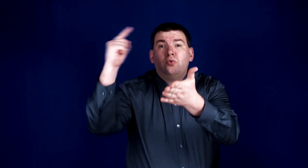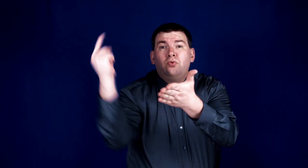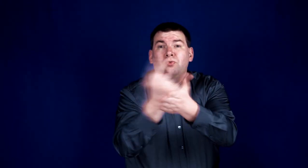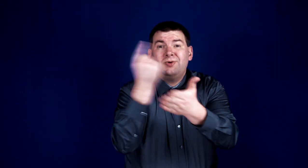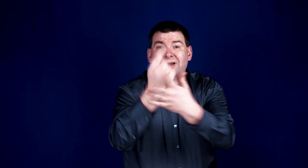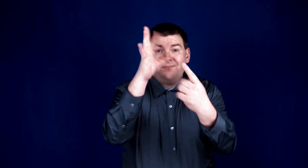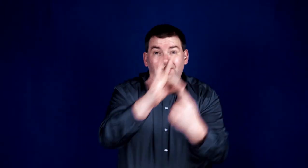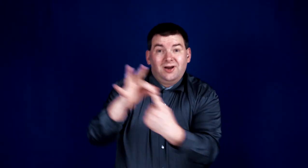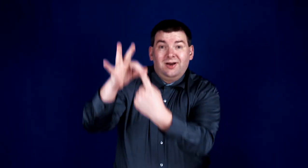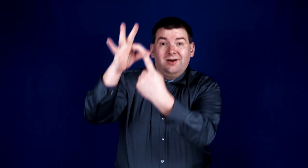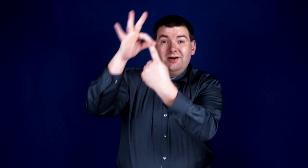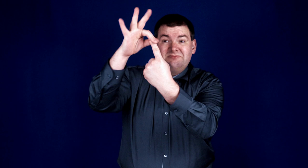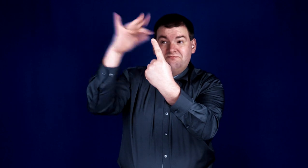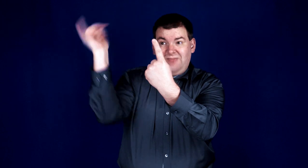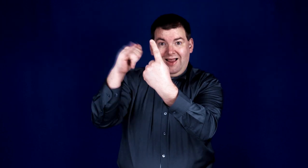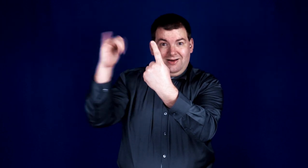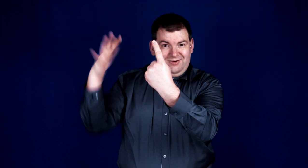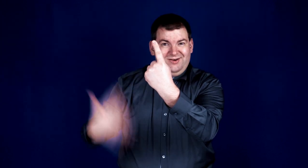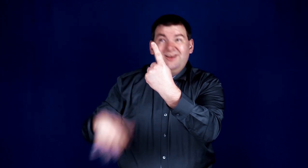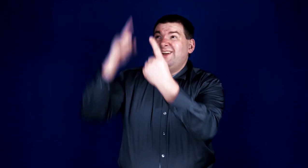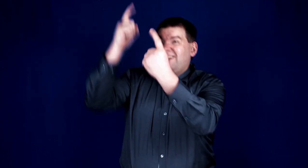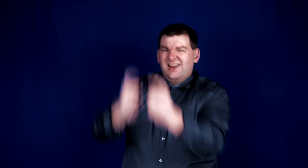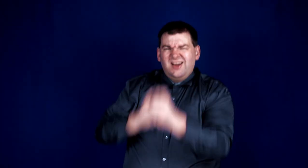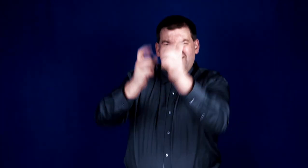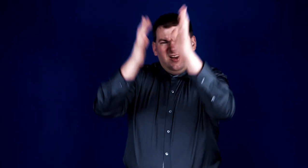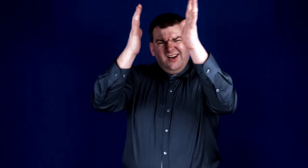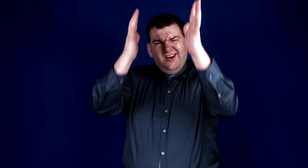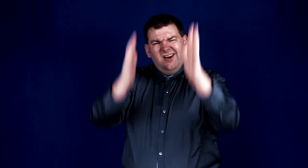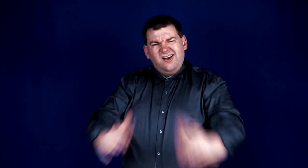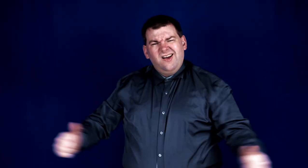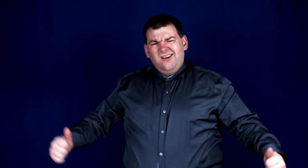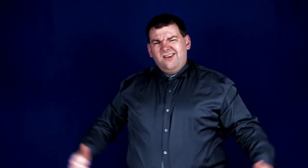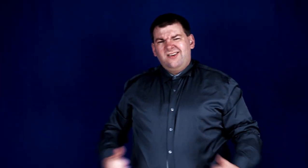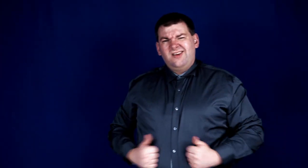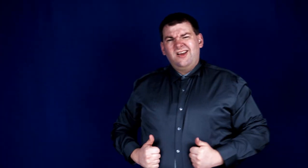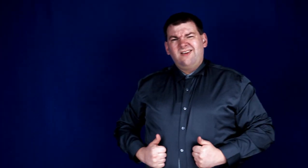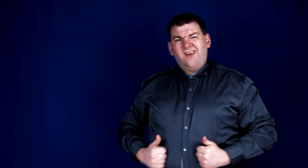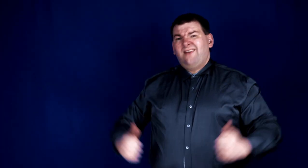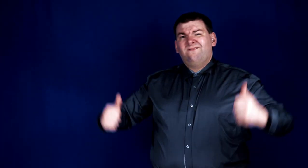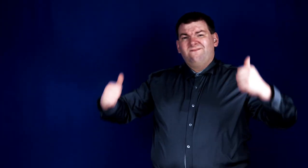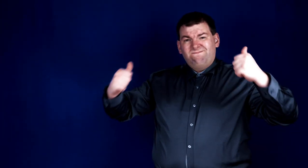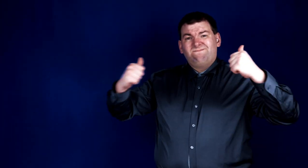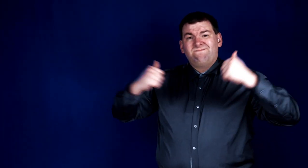into something. He's the giver of life.